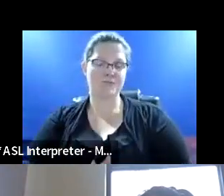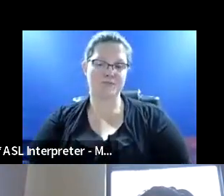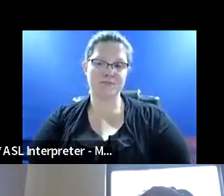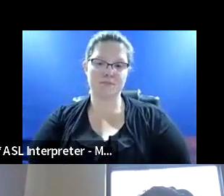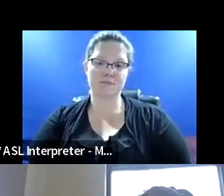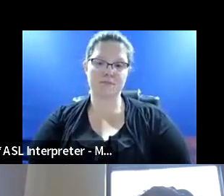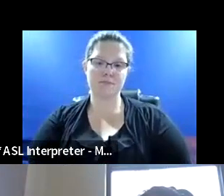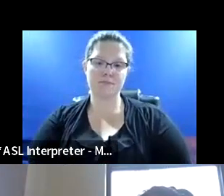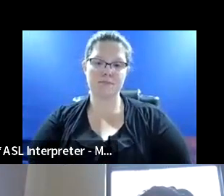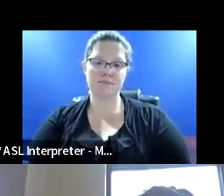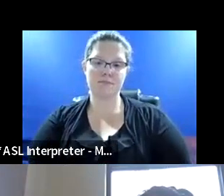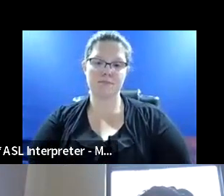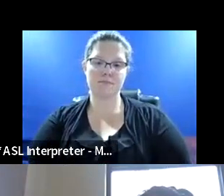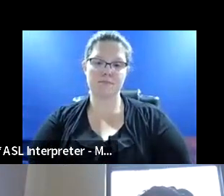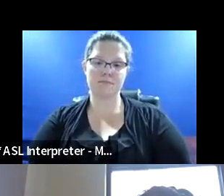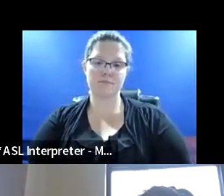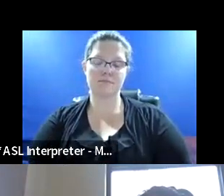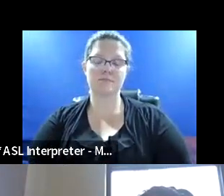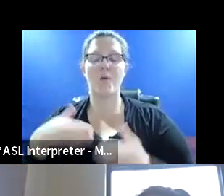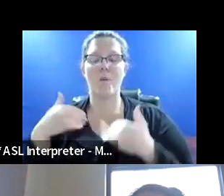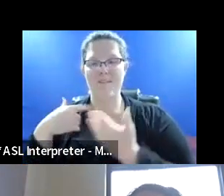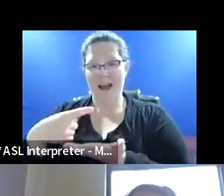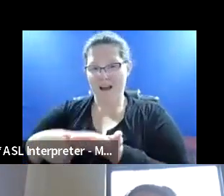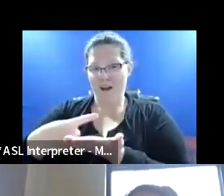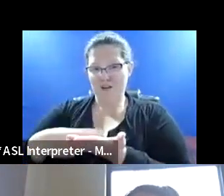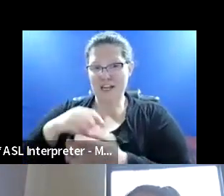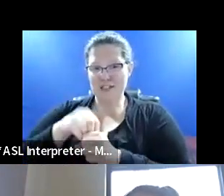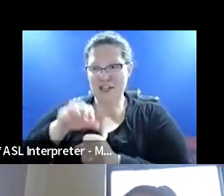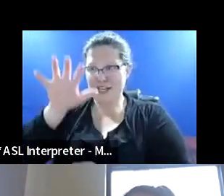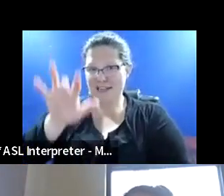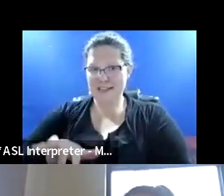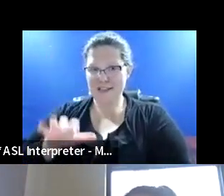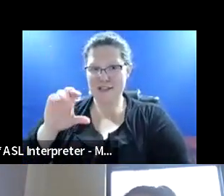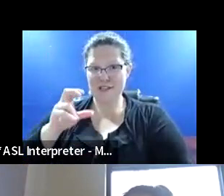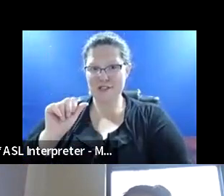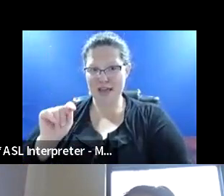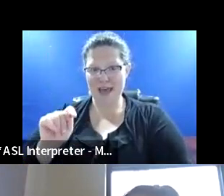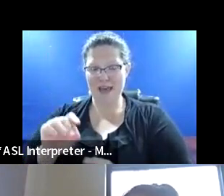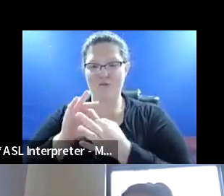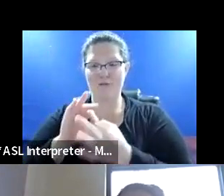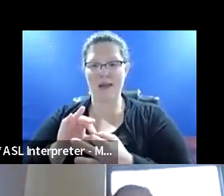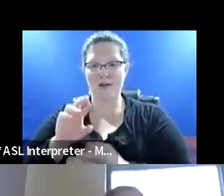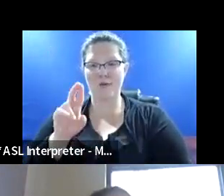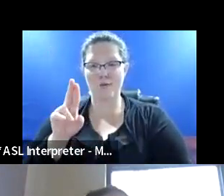IF ANYBODY WANTS TO SEND ME WHAT THEY ARE DOING AROUND TRANSITION OR QUESTIONS THEY HAVE, WE CAN ADD THAT AS WELL.